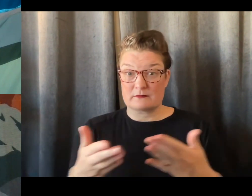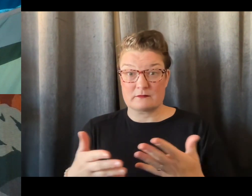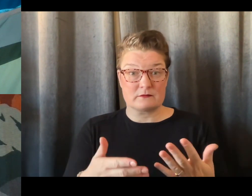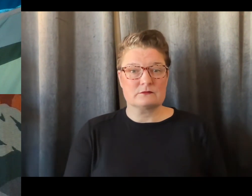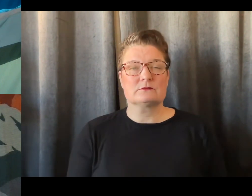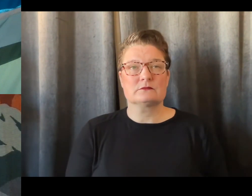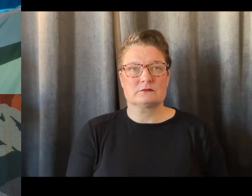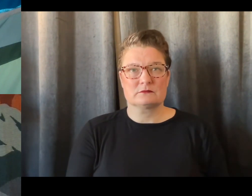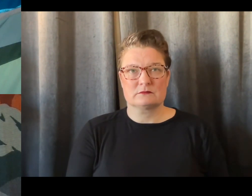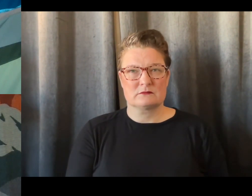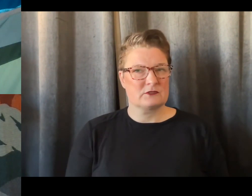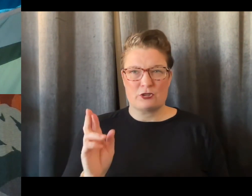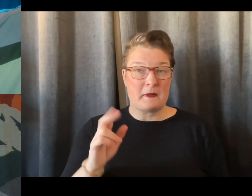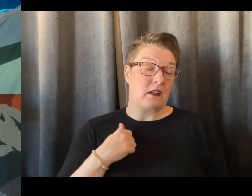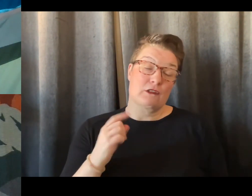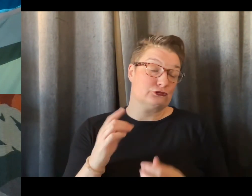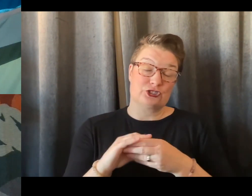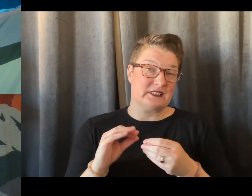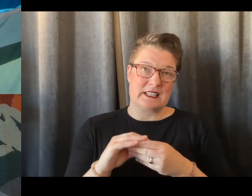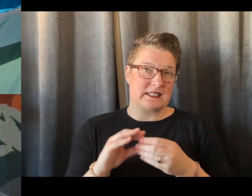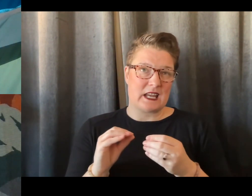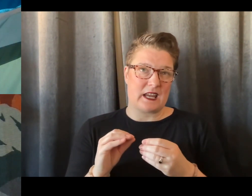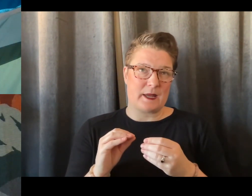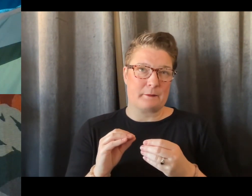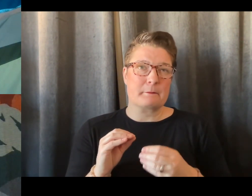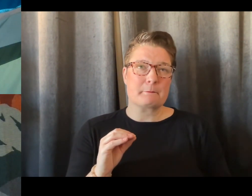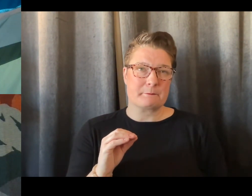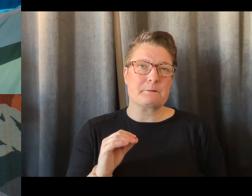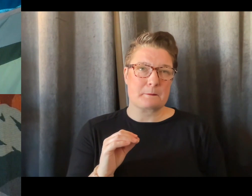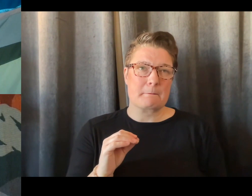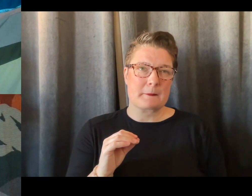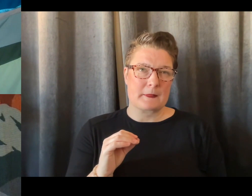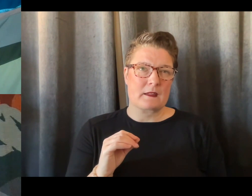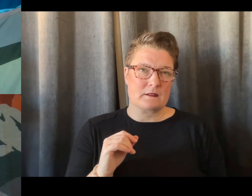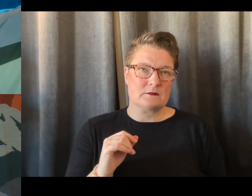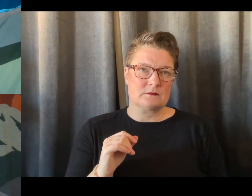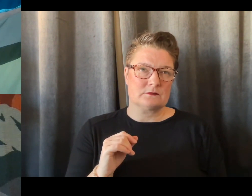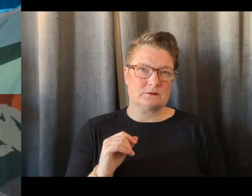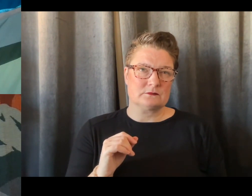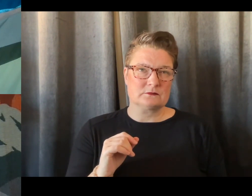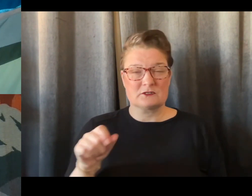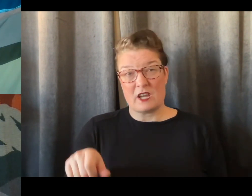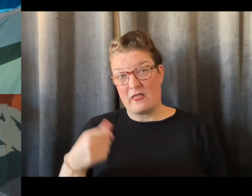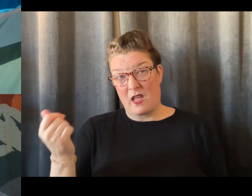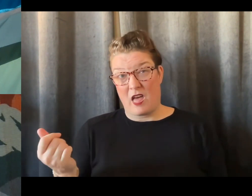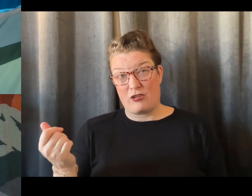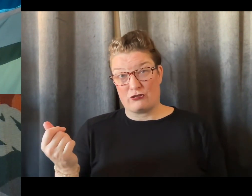Rebekah: well, I was just going to say that, um, the other something else that's